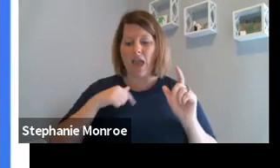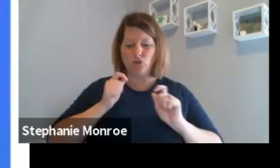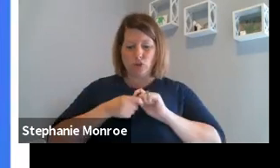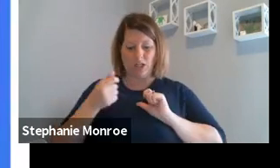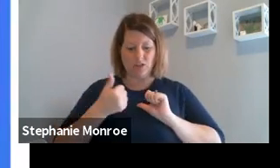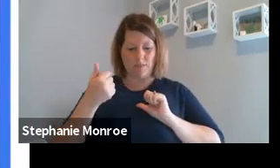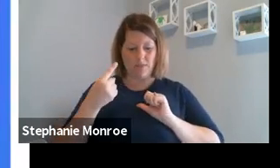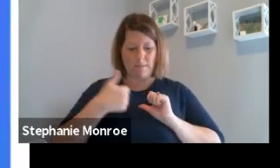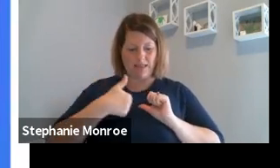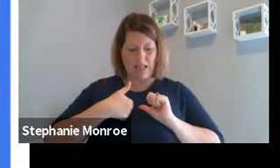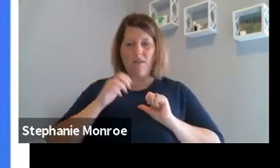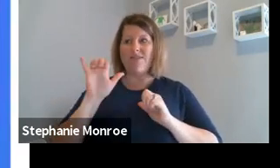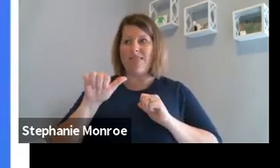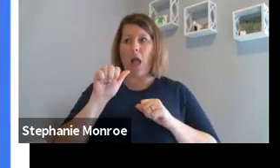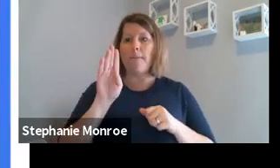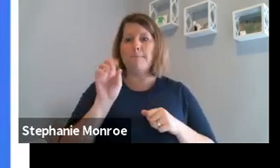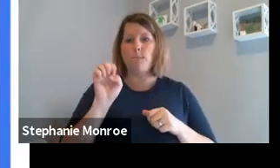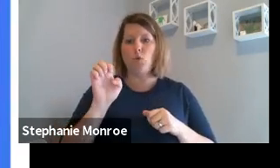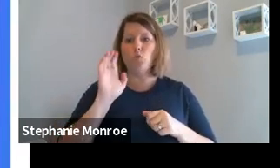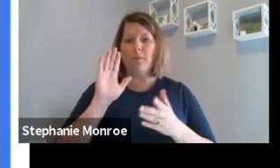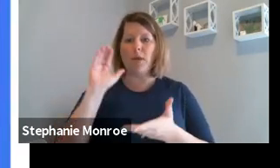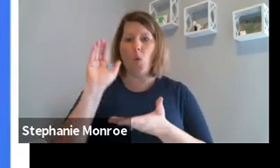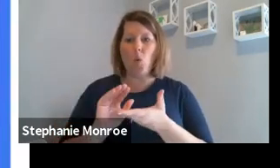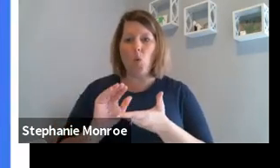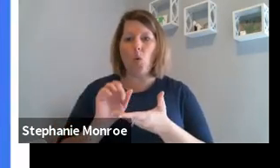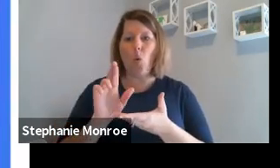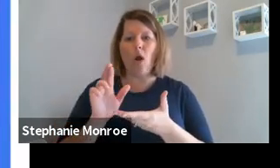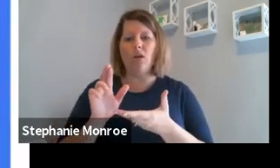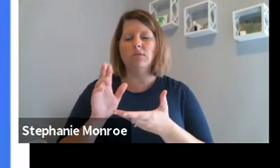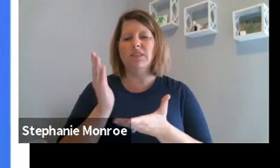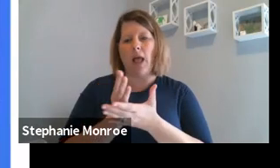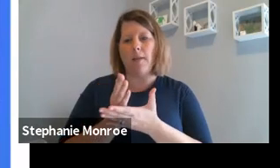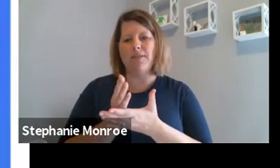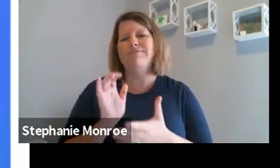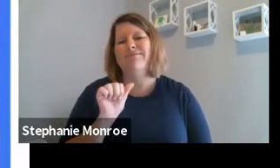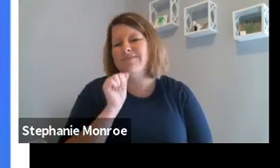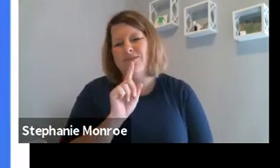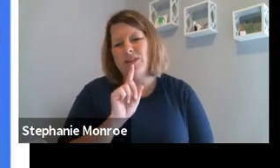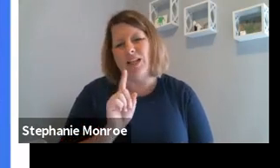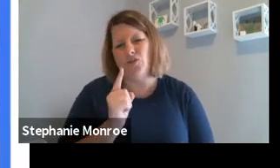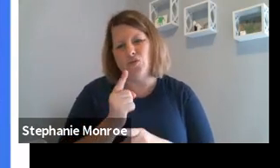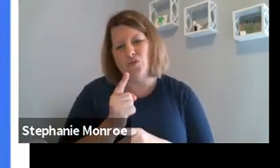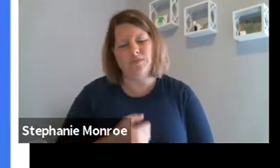the abuse is going to be reduced or eliminated, when we know that that's not the case. Self medicate.